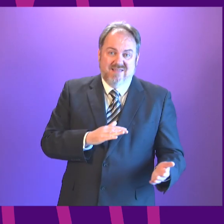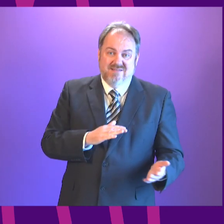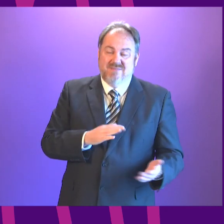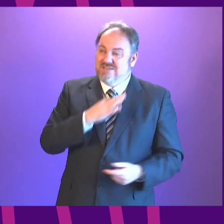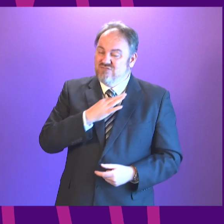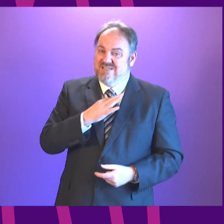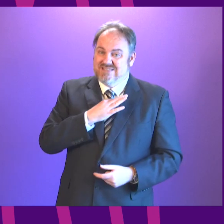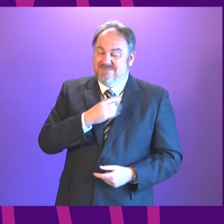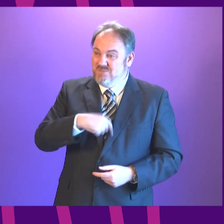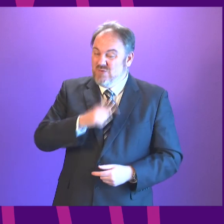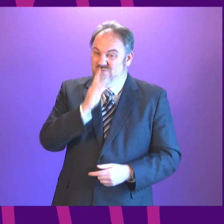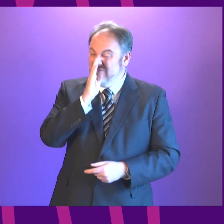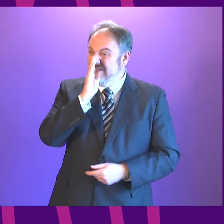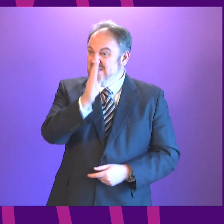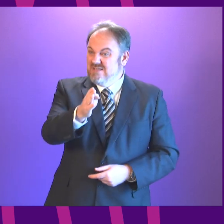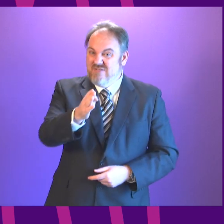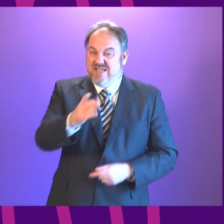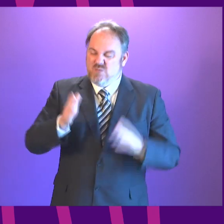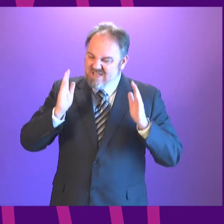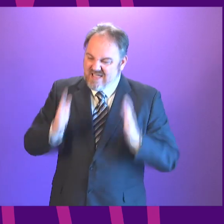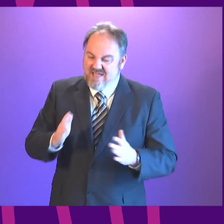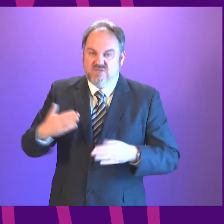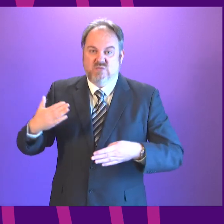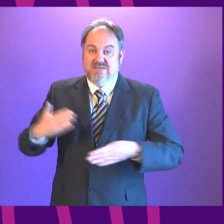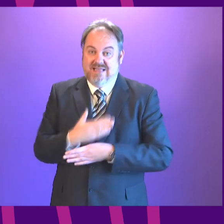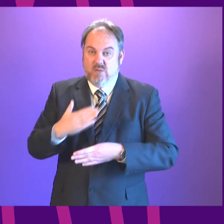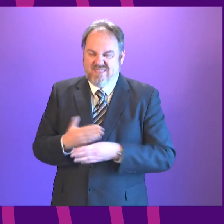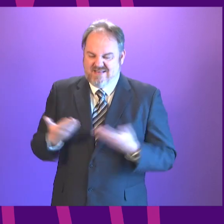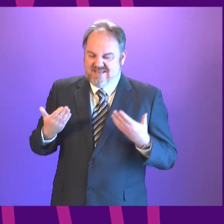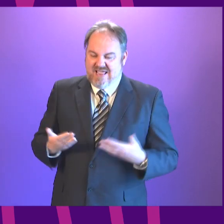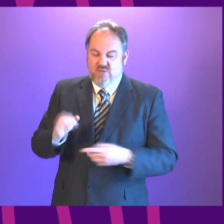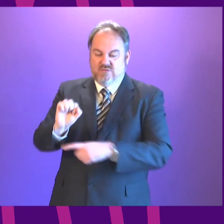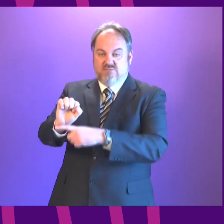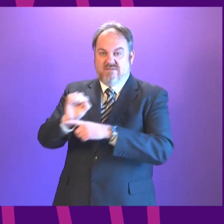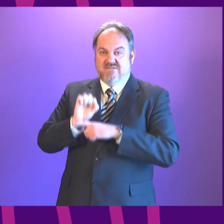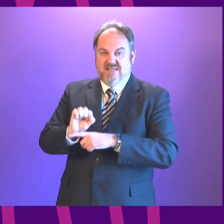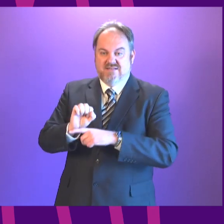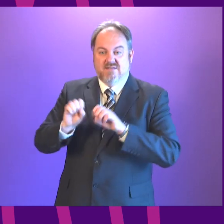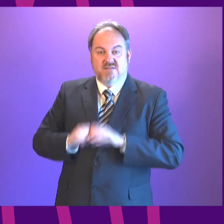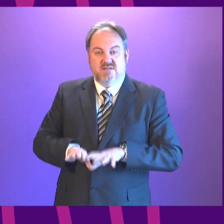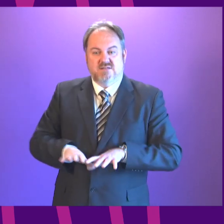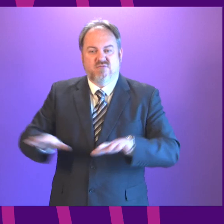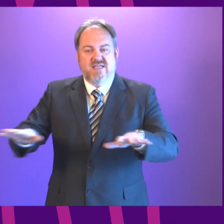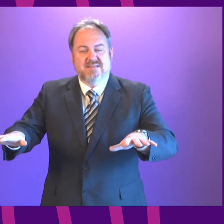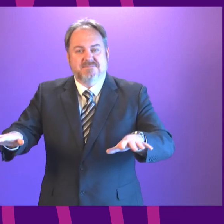that is what we have to act now to stop. In an ideal world, it would be good to wait a